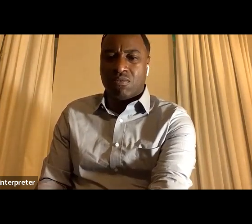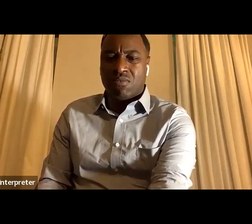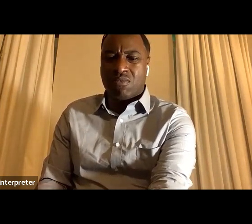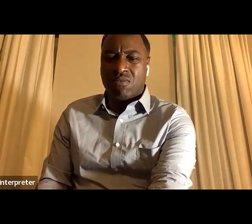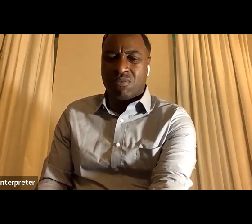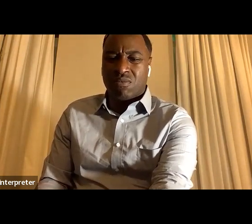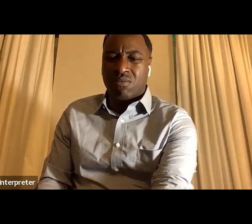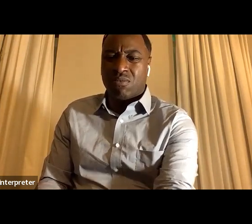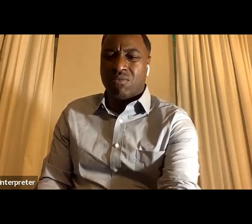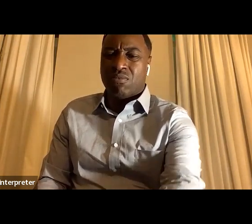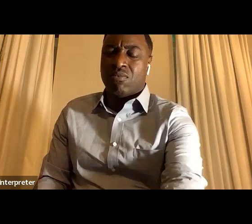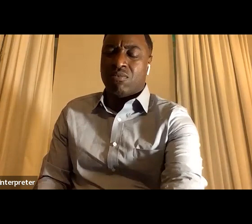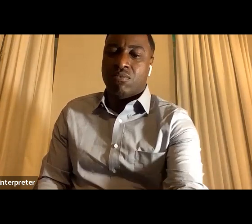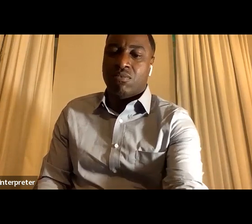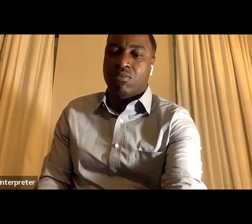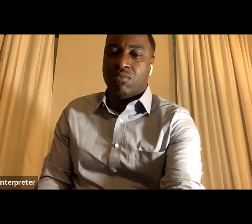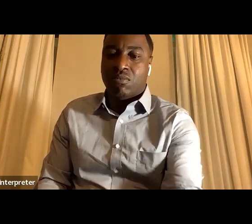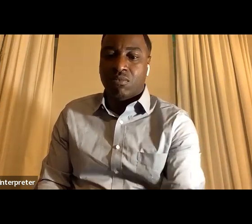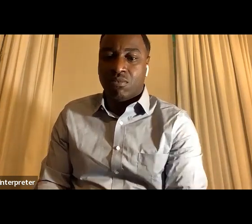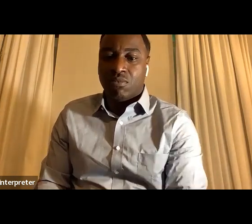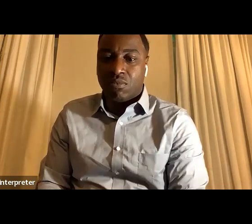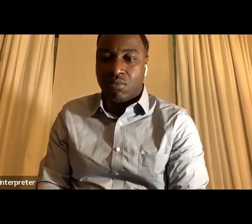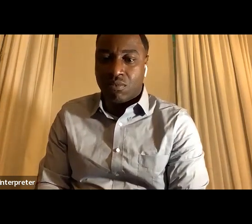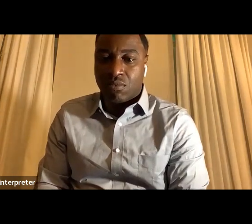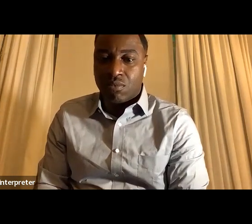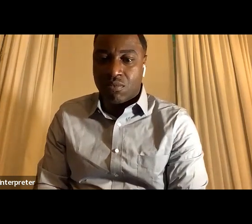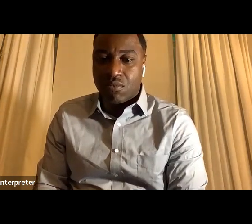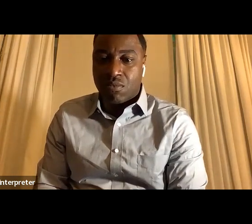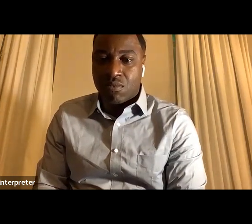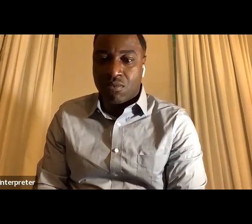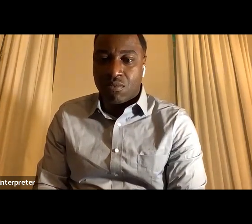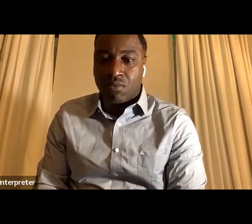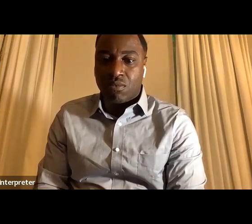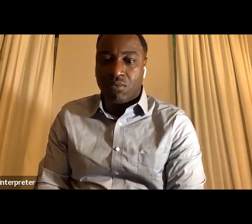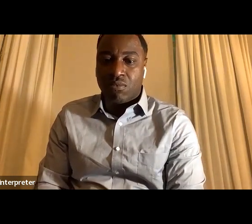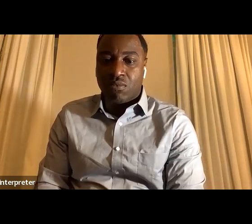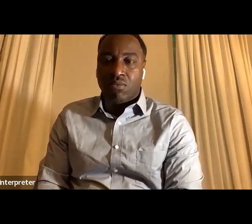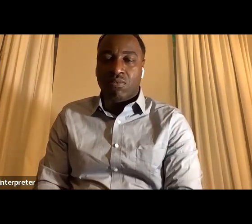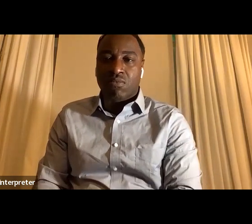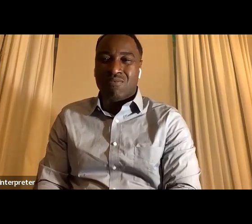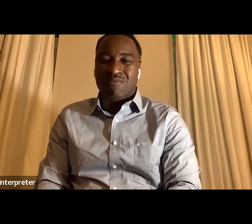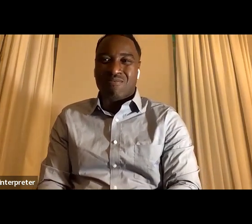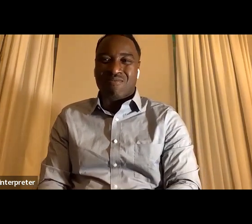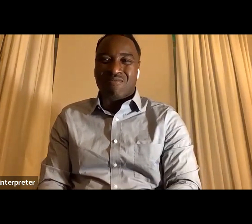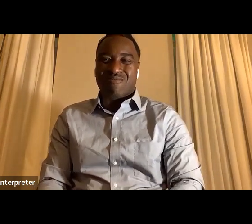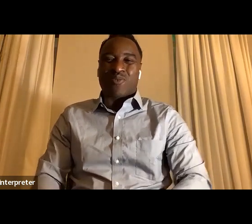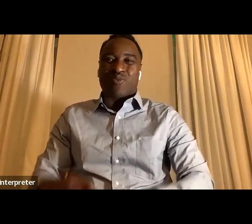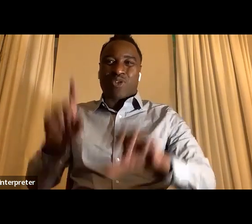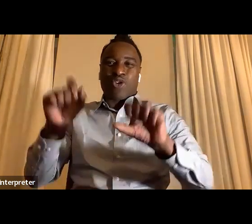I feel like with art, a lot of times people forget that you can literally turn anything into art, like you can take anything